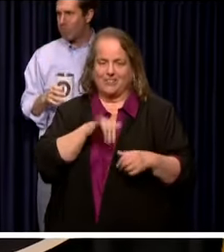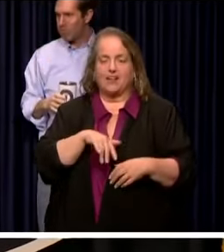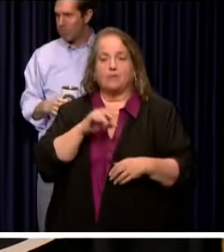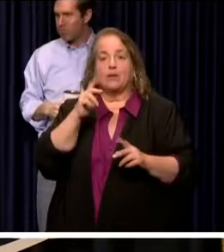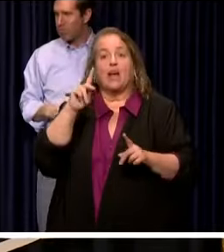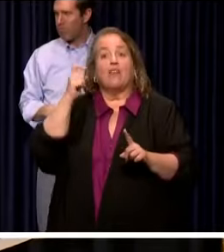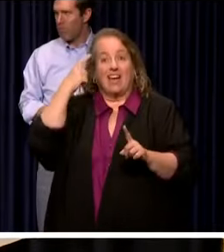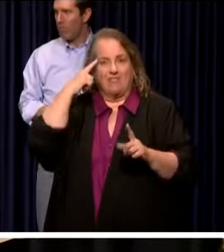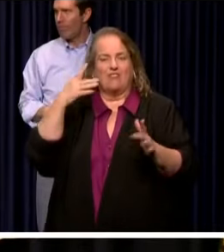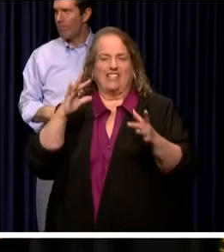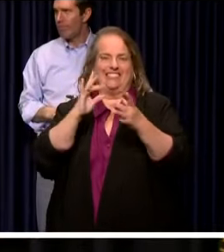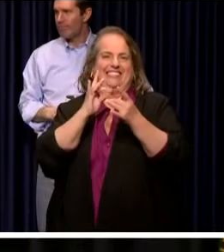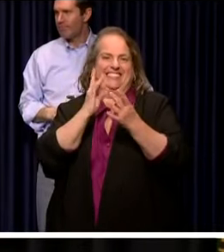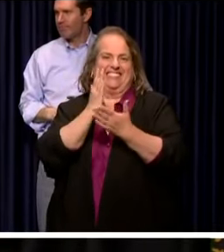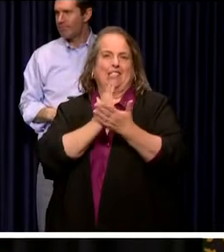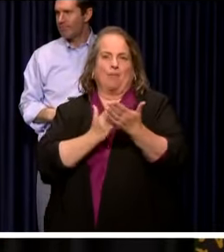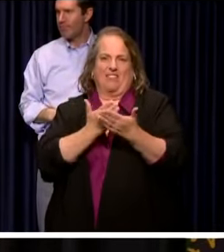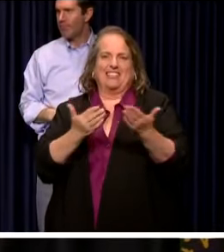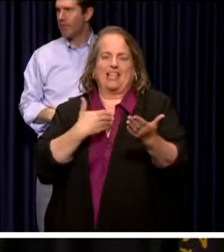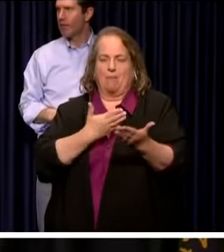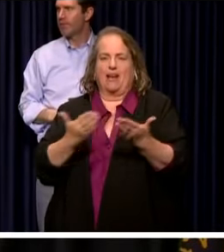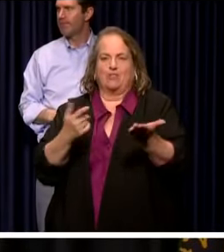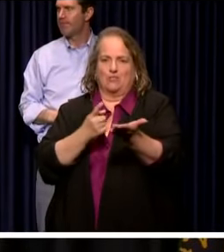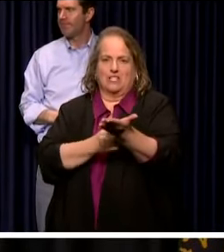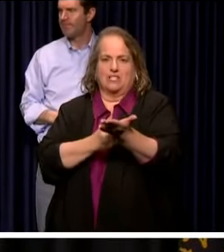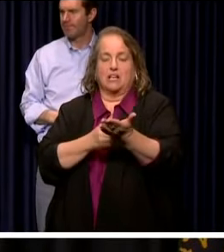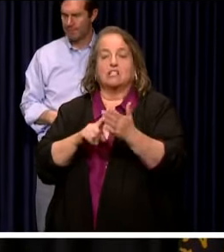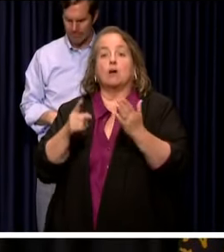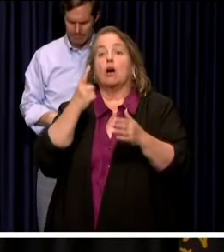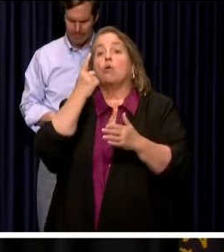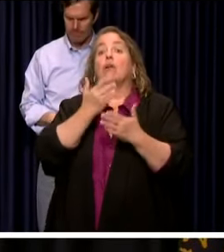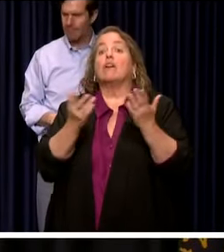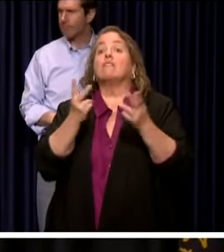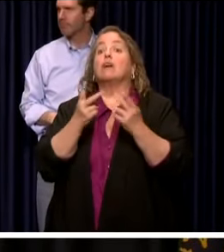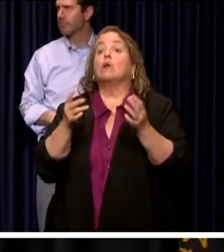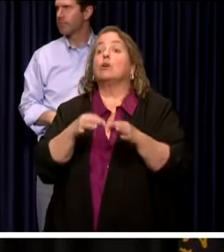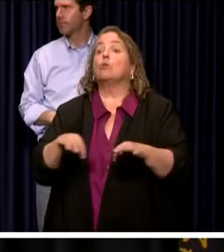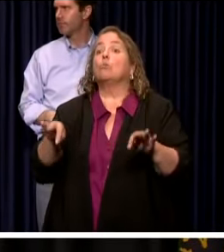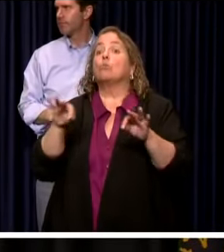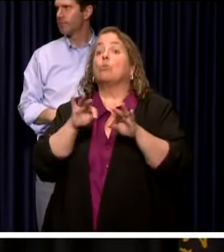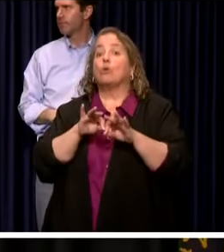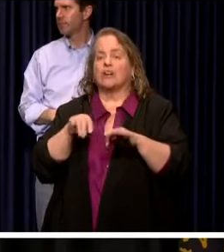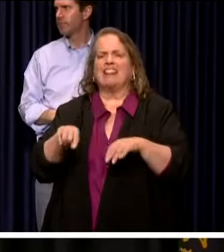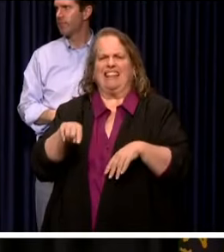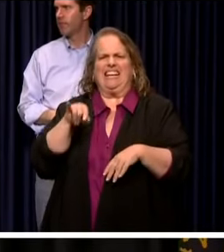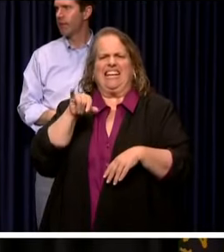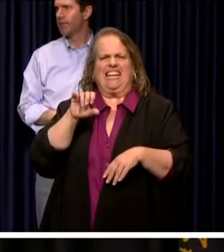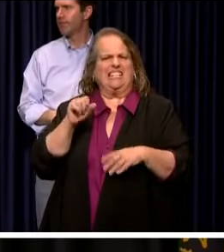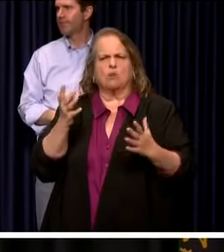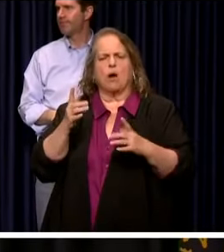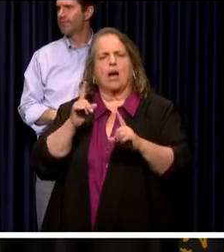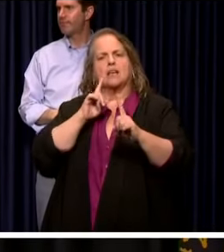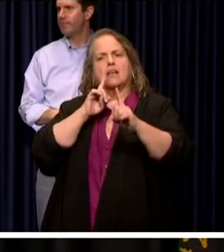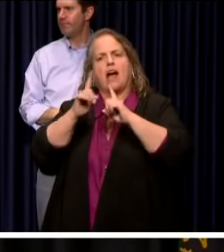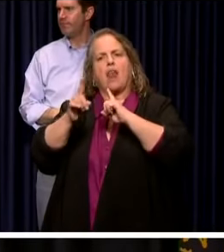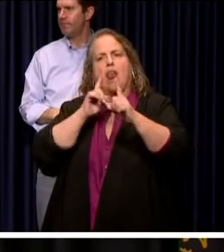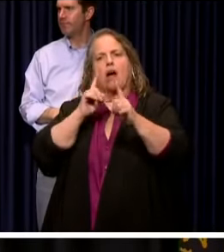SUPER IMPORTANT IS PROBABLY MASKING EMPLOYEES, AND IF YOU'RE